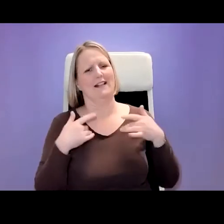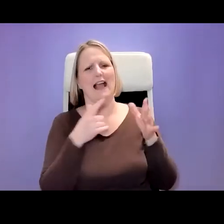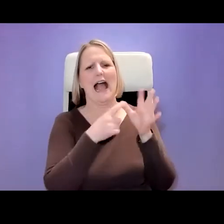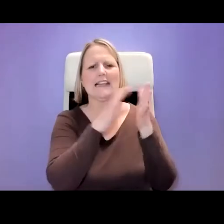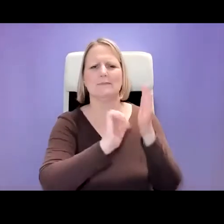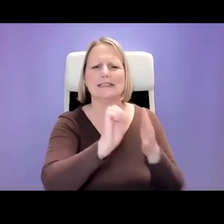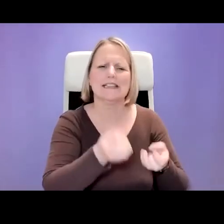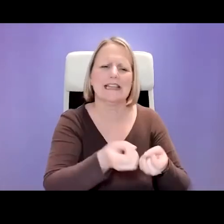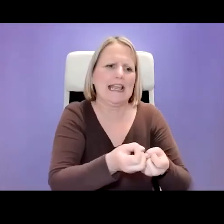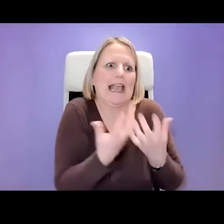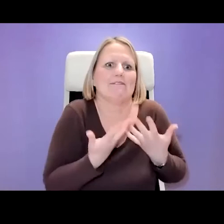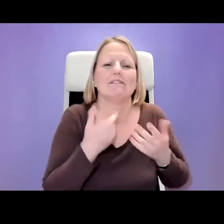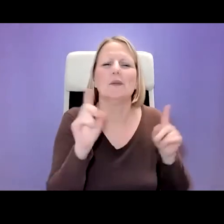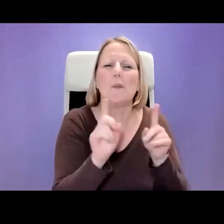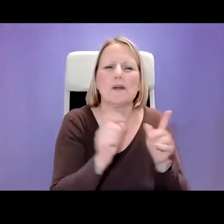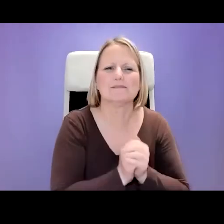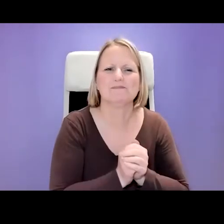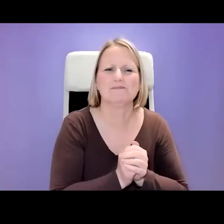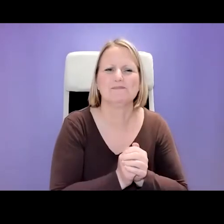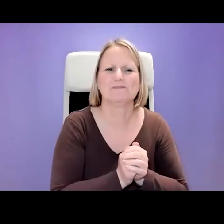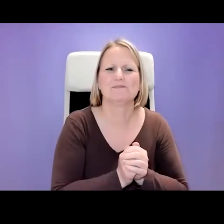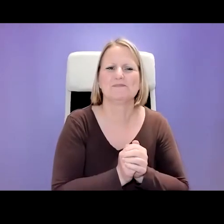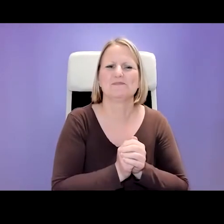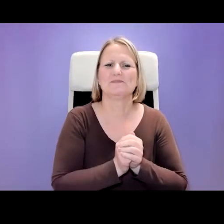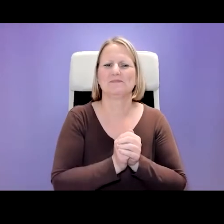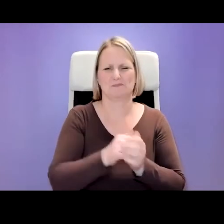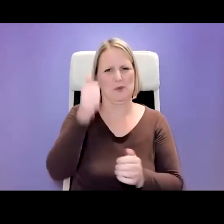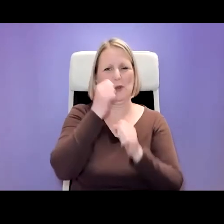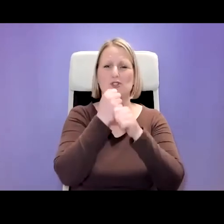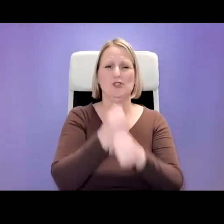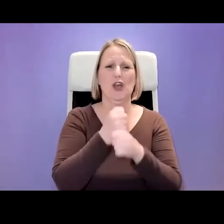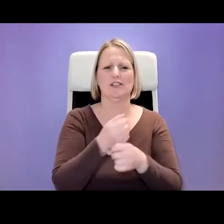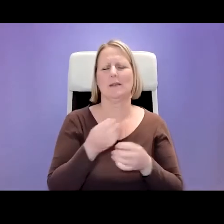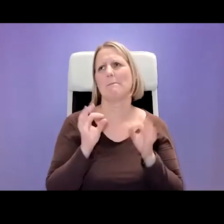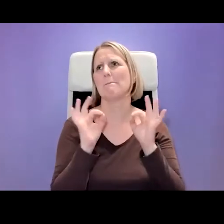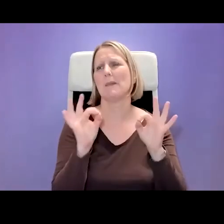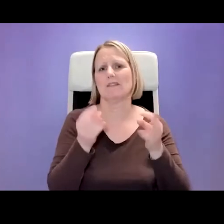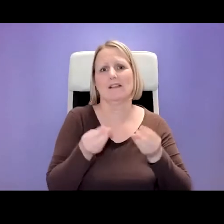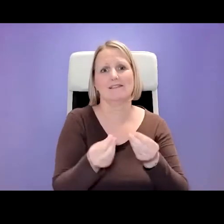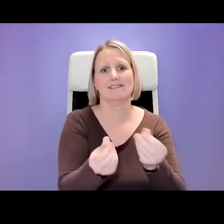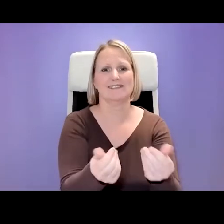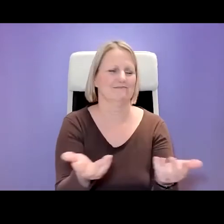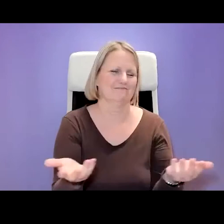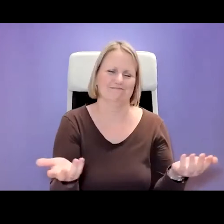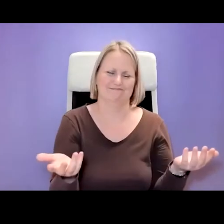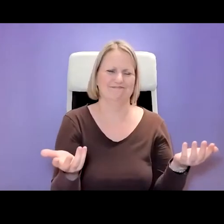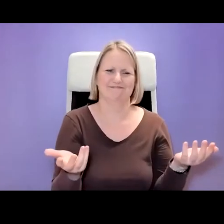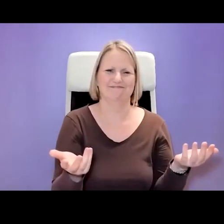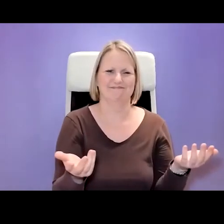that we're a church devoted to presenting a culturally and aesthetically flawless performance or that we're not a church for everyone.